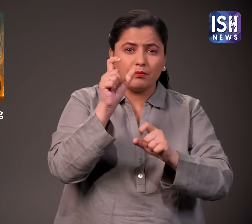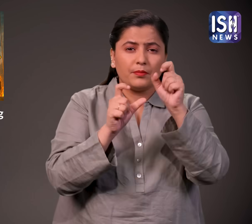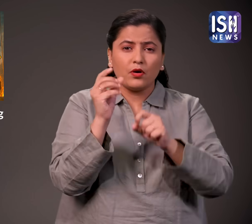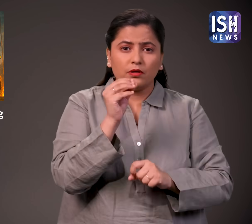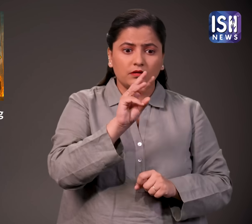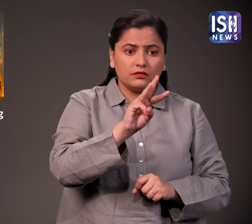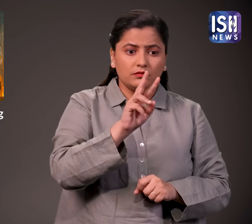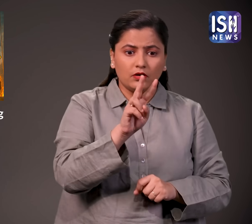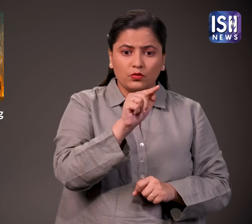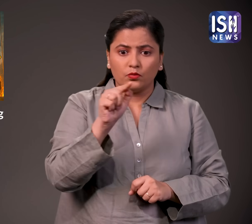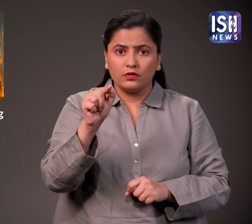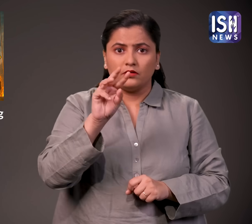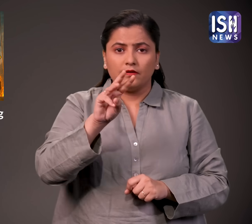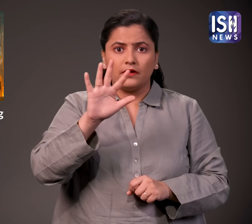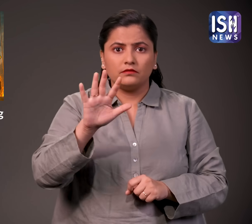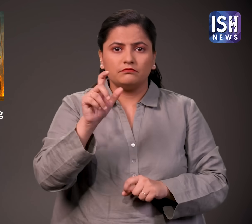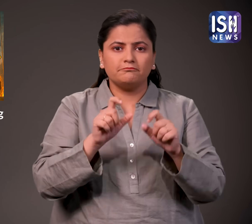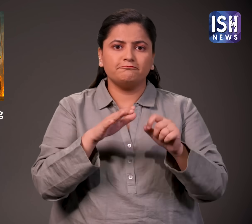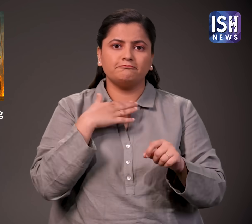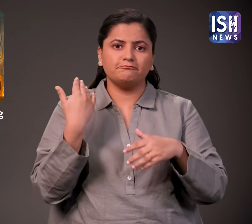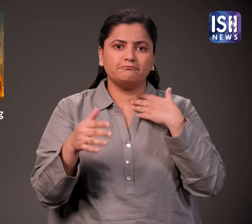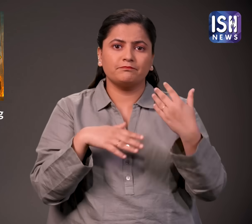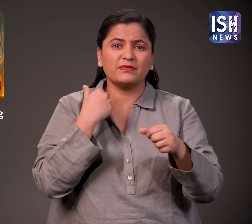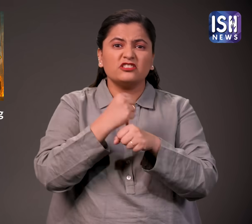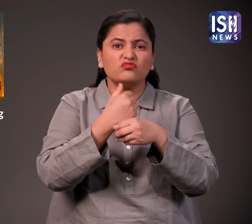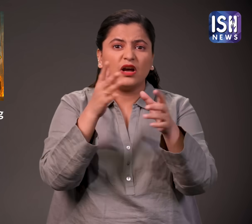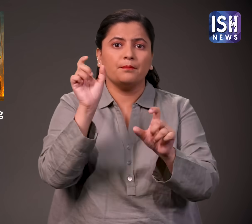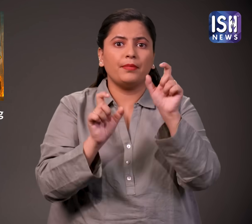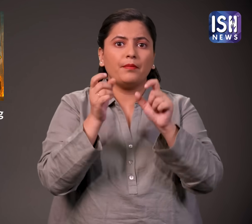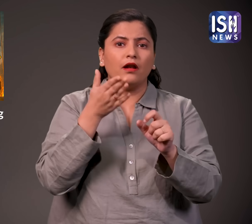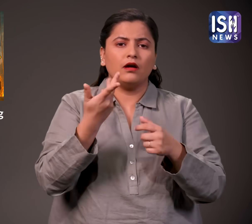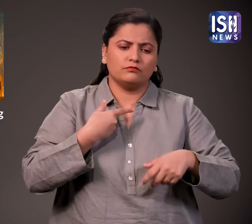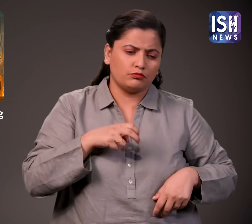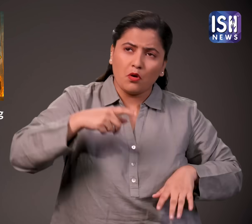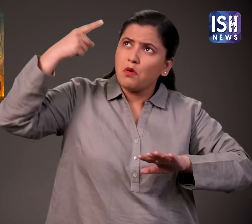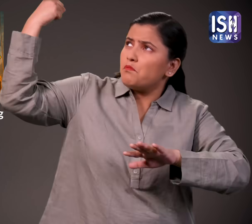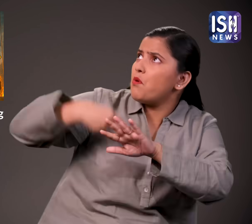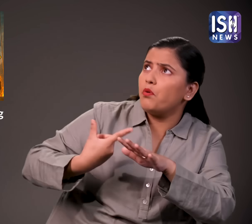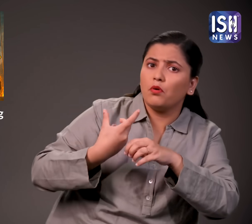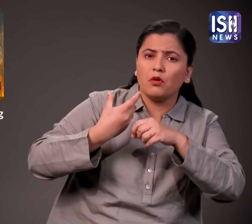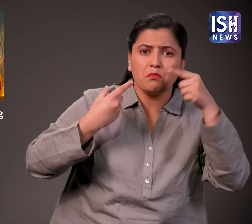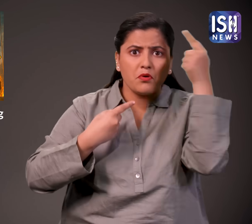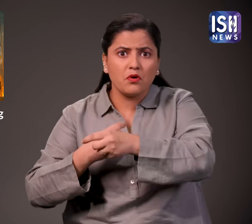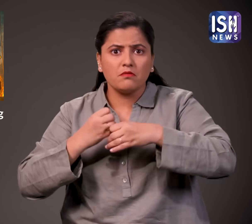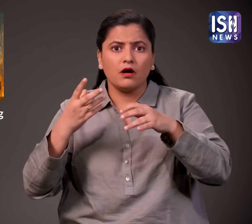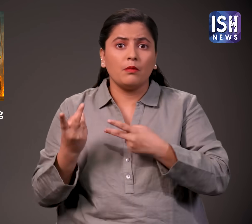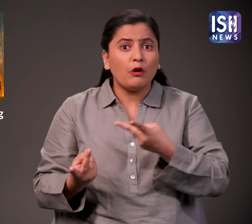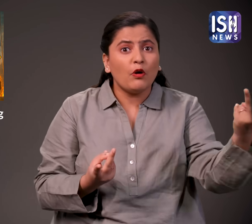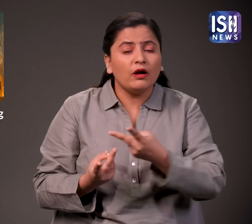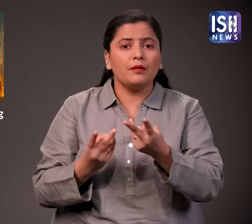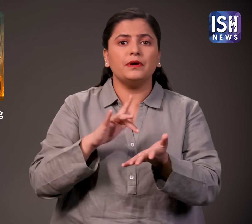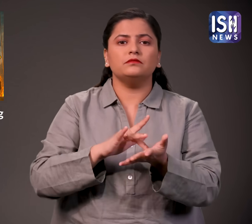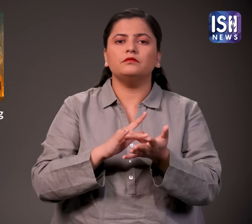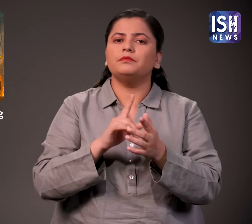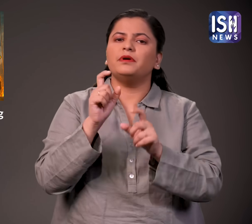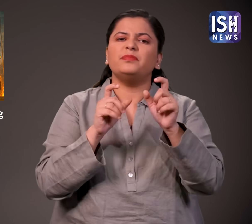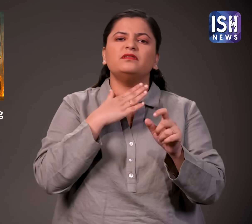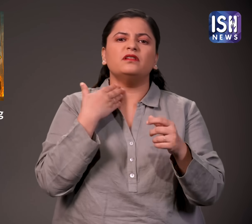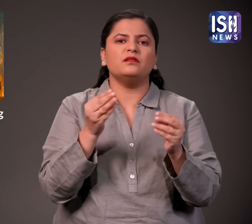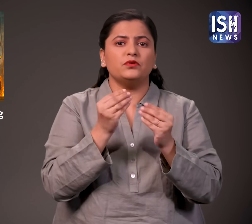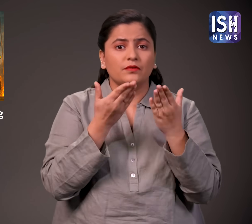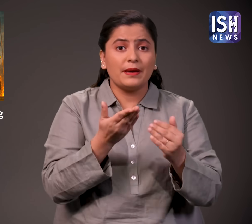So far, at least 32–35 people have died, including civilians on both sides.